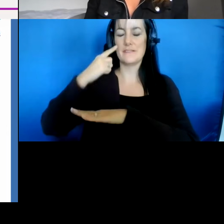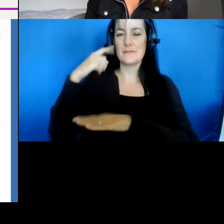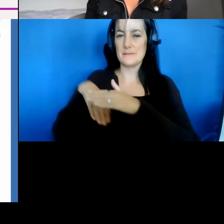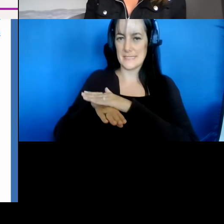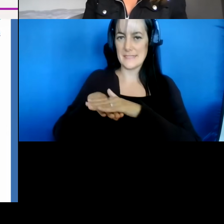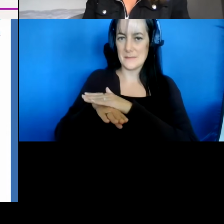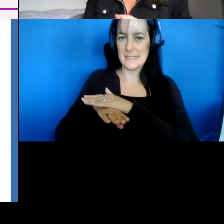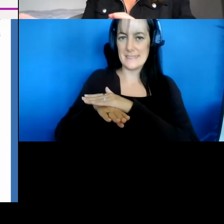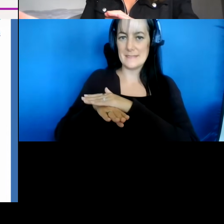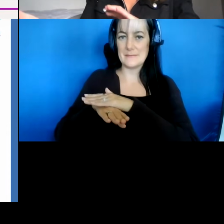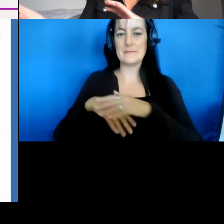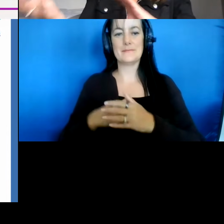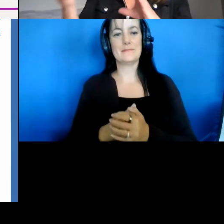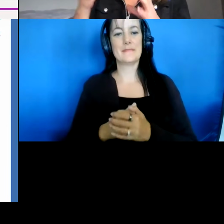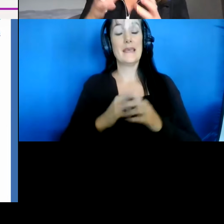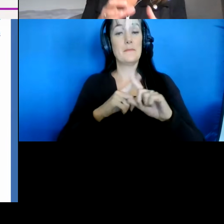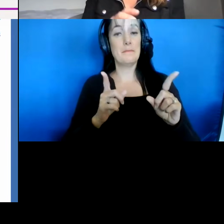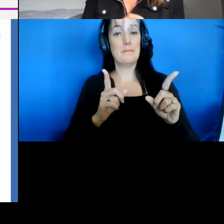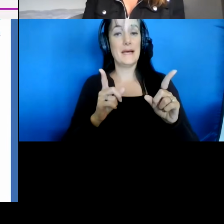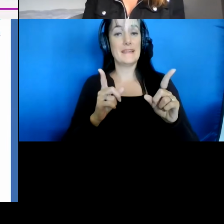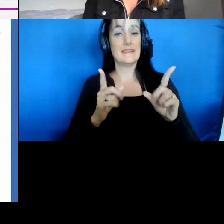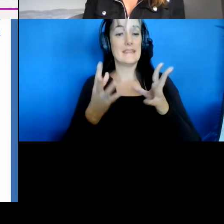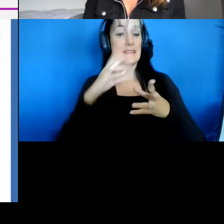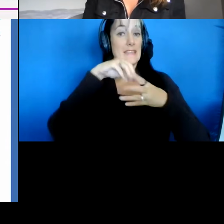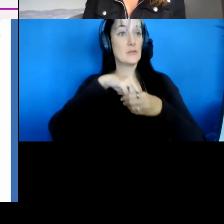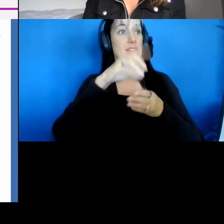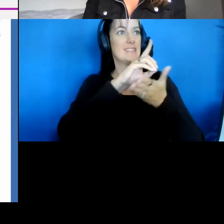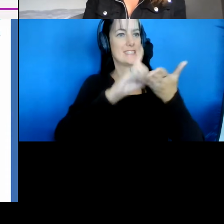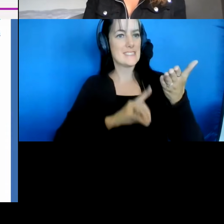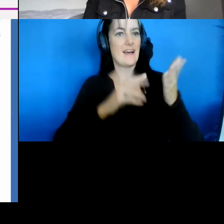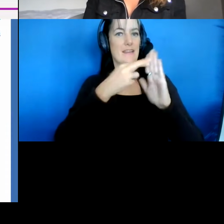principles are much more, pulling us back into experience and thinking about people